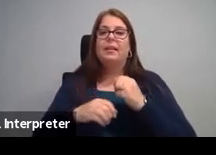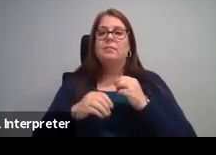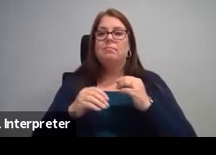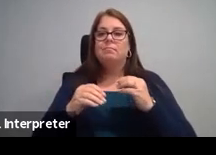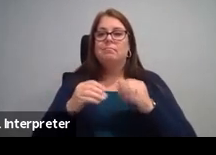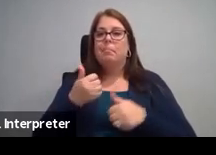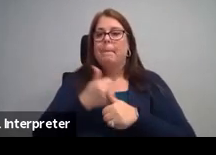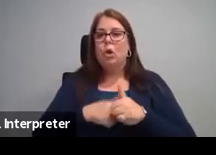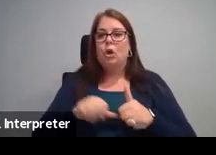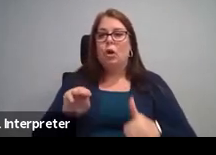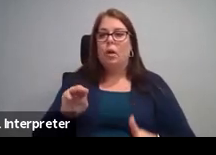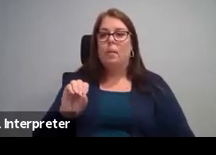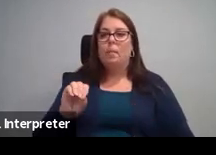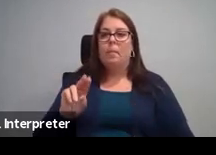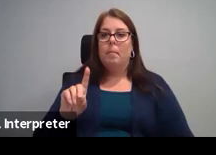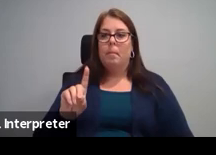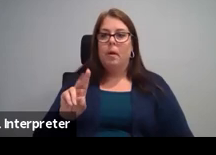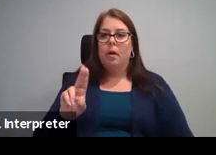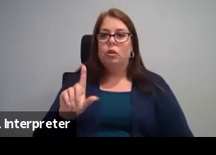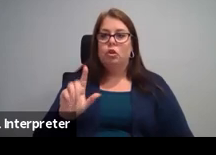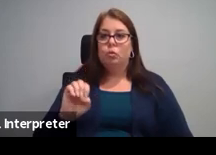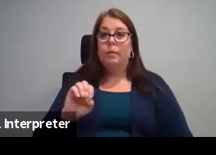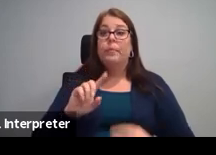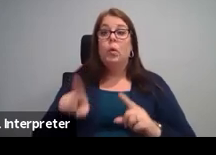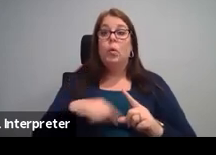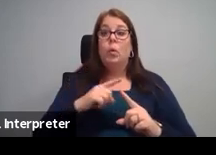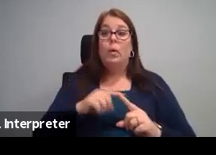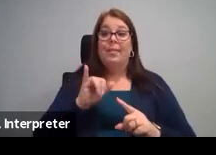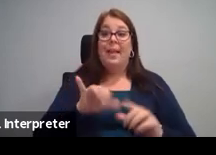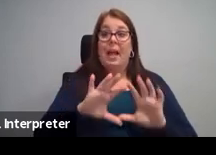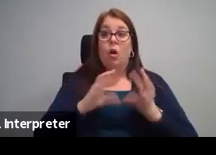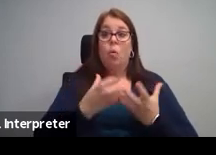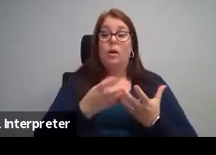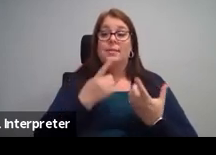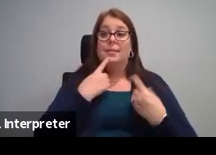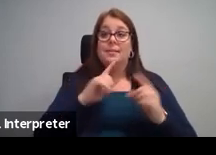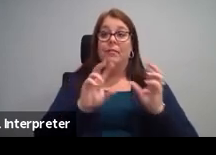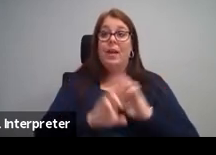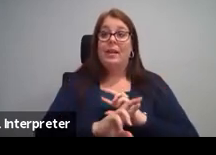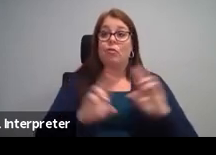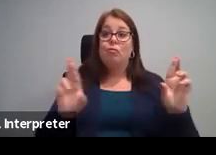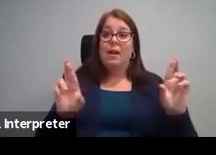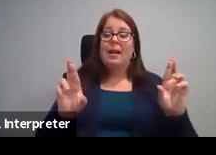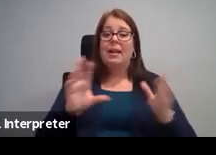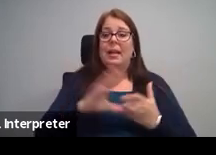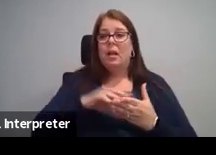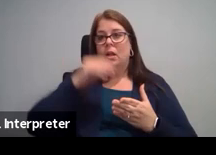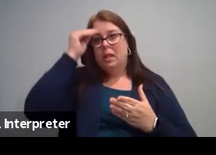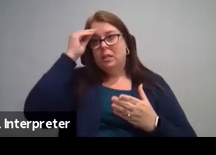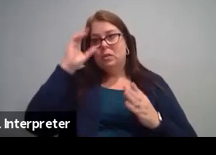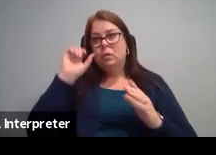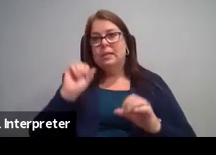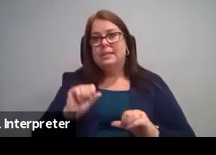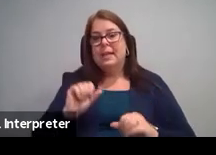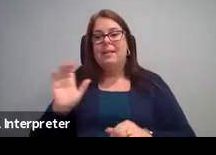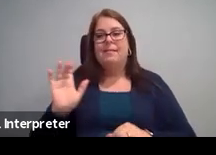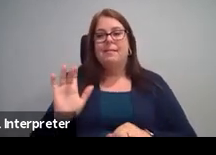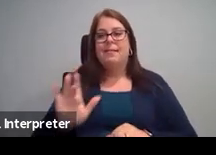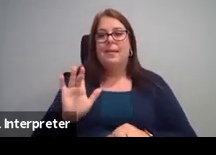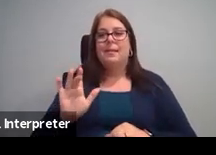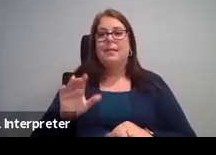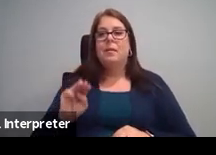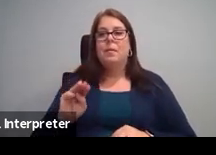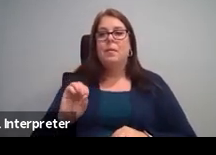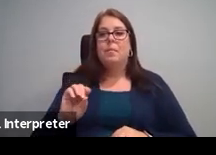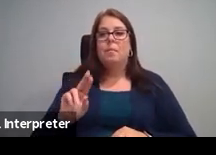Cathy Reznicek: When this becomes ready or when students are engaged in this module that will be able to come in. Click on modules see modules here.